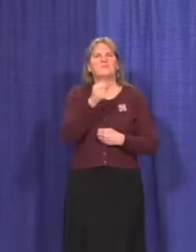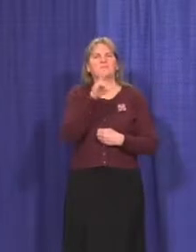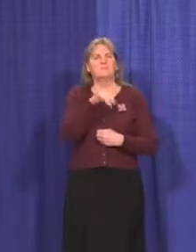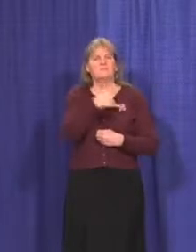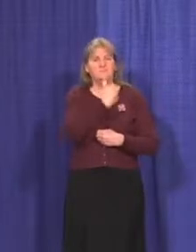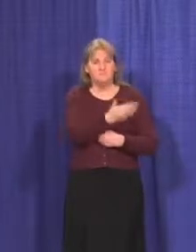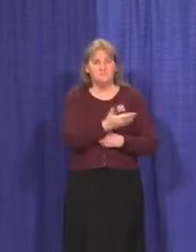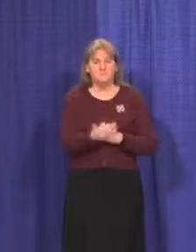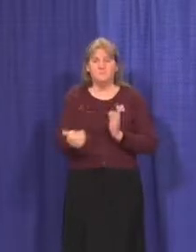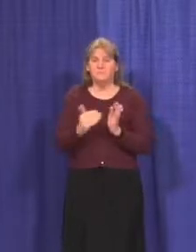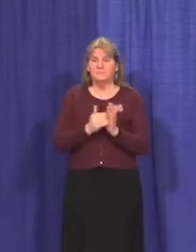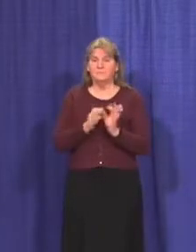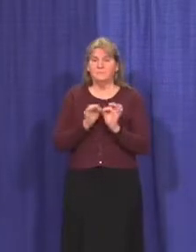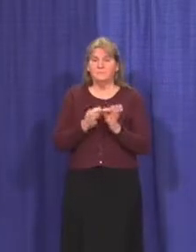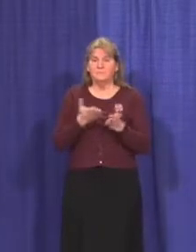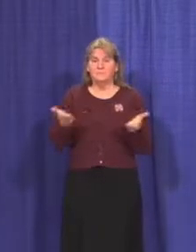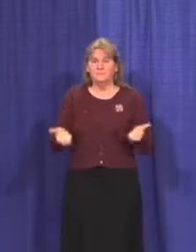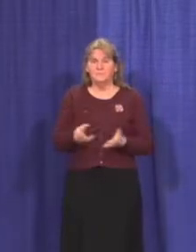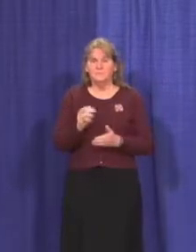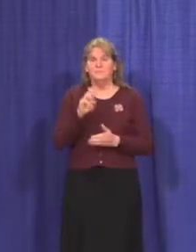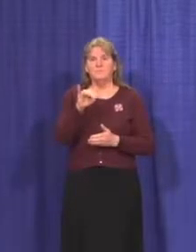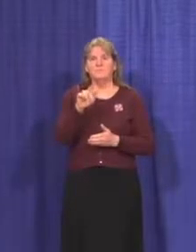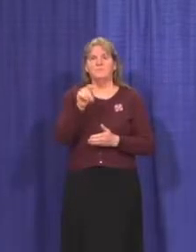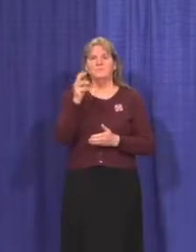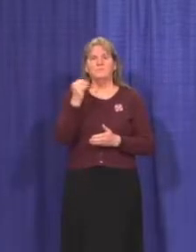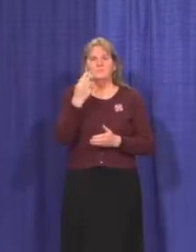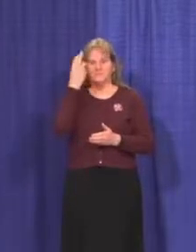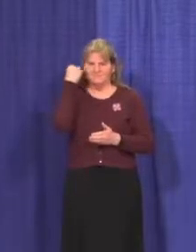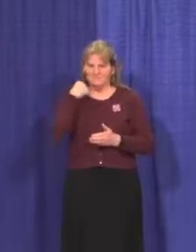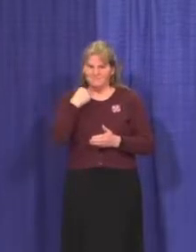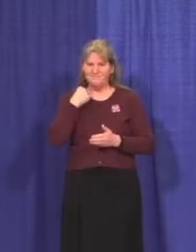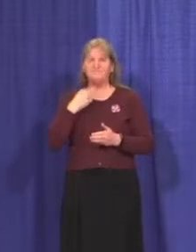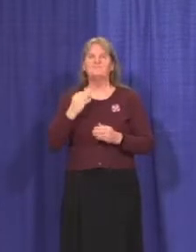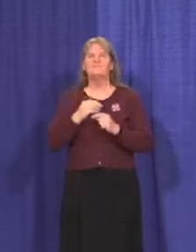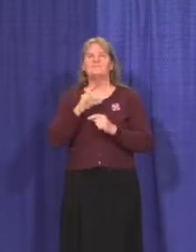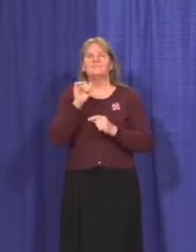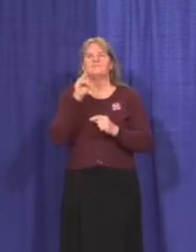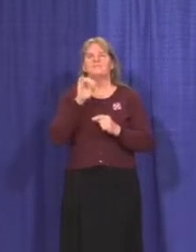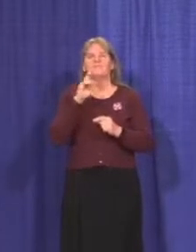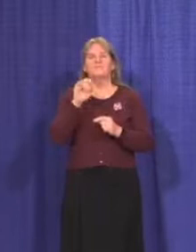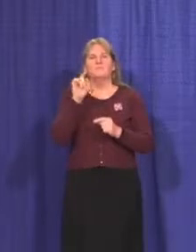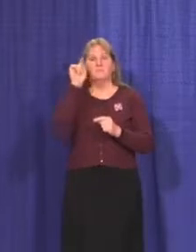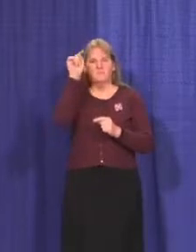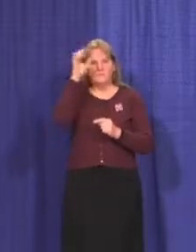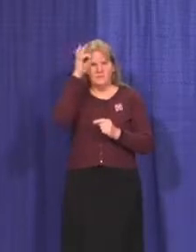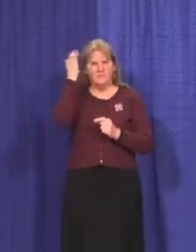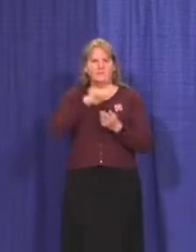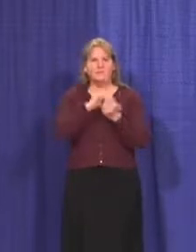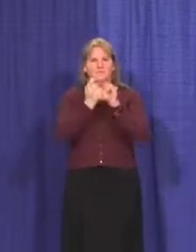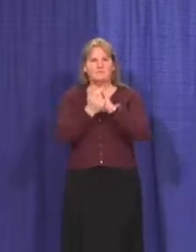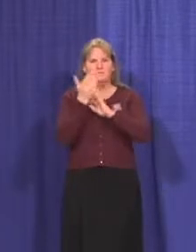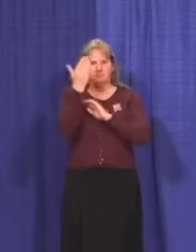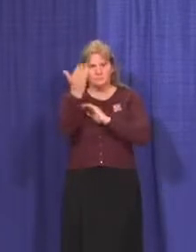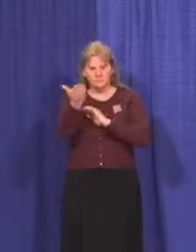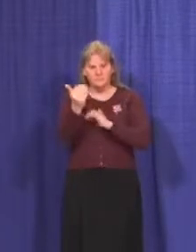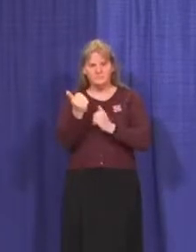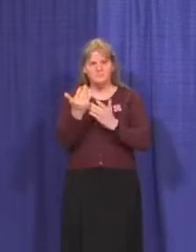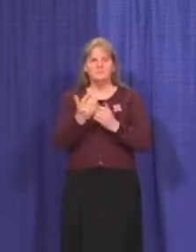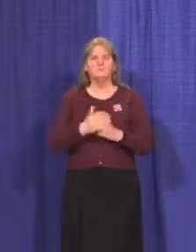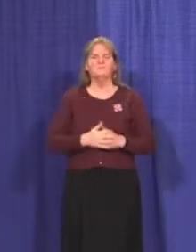SANDY SILVER. ONCE AGAIN SIGN LANGUAGE INTERPRETER MARY TIESSEN AND ANDRE BOURCIER FROM FRENCH LANGUAGE SERVICES DIRECTORATE ARE ALSO JOINING US.